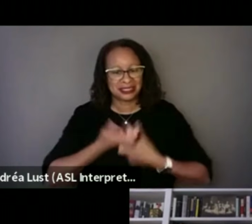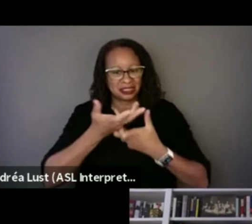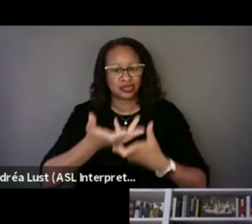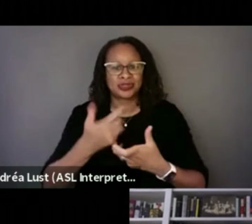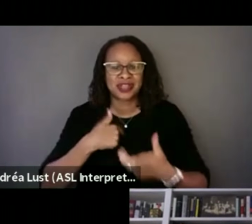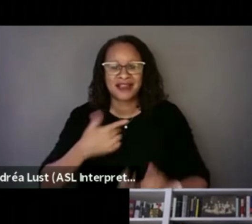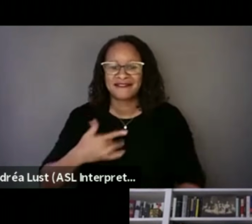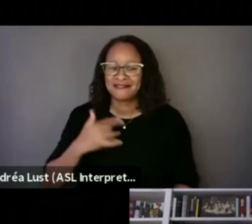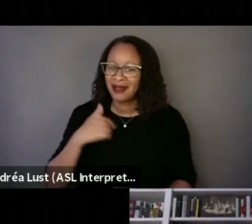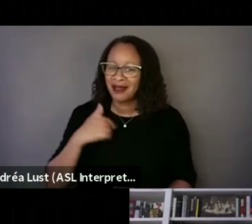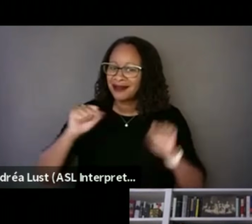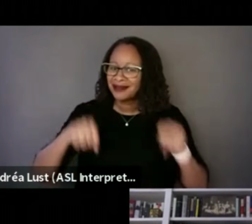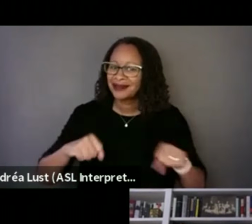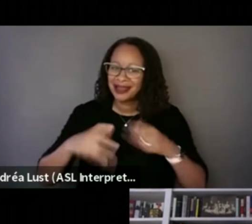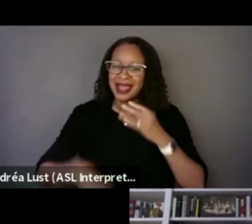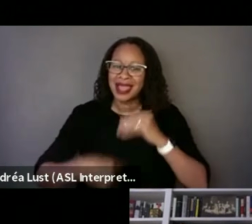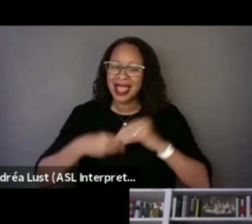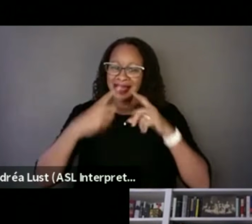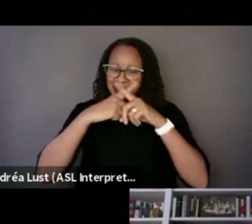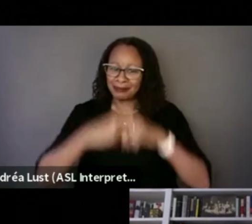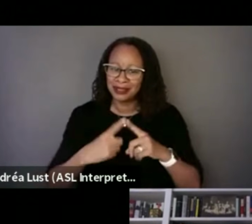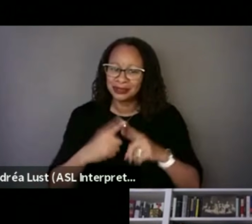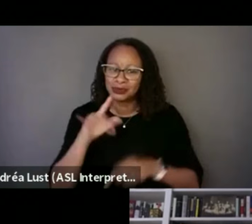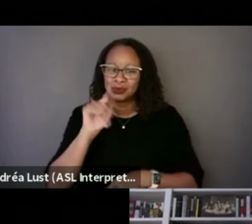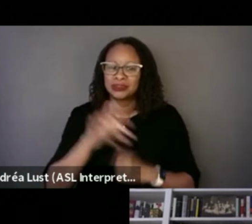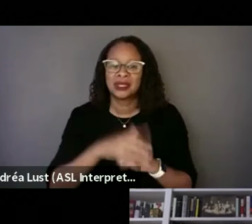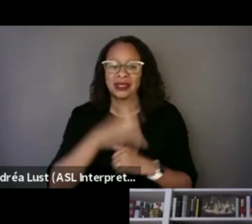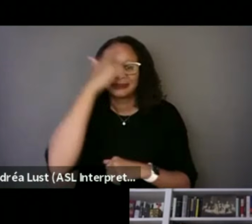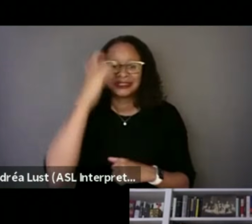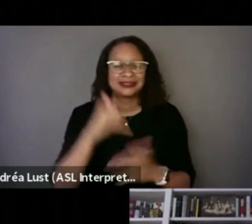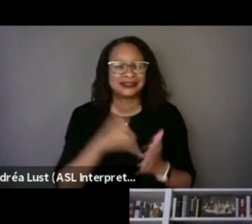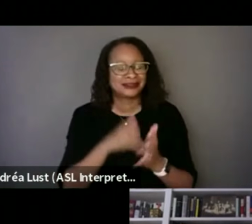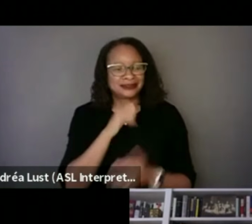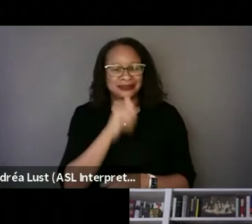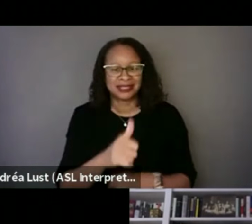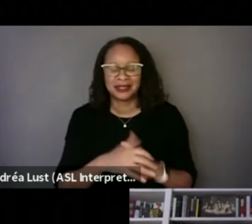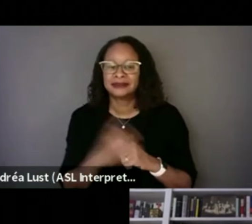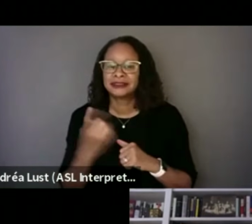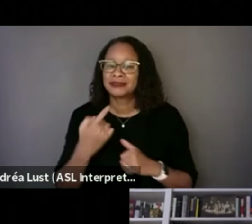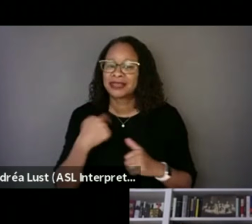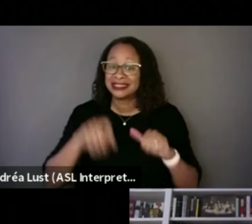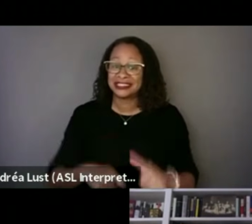like I can add complexity to because it's not something I have to overthink